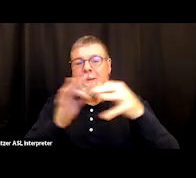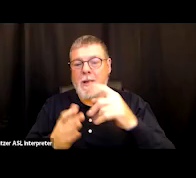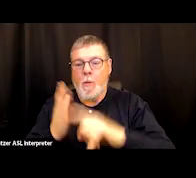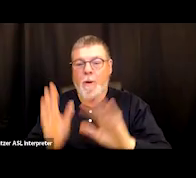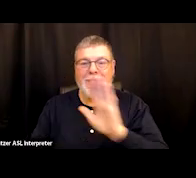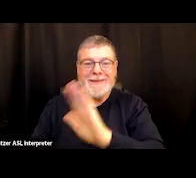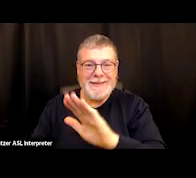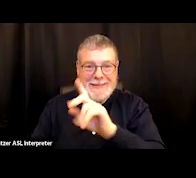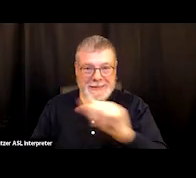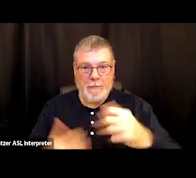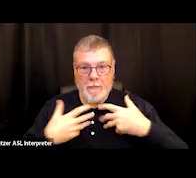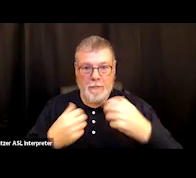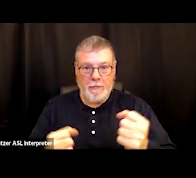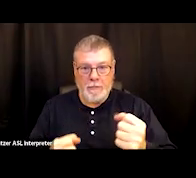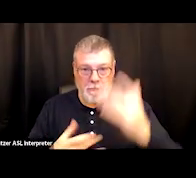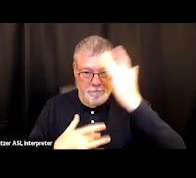You can provide a summary of the different sources